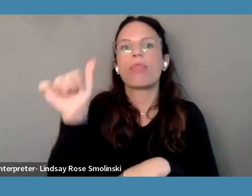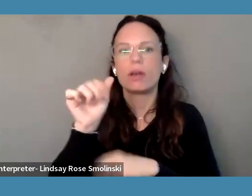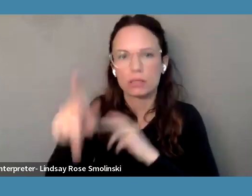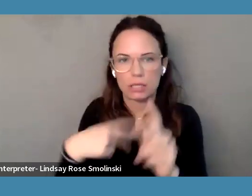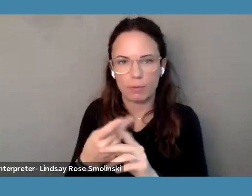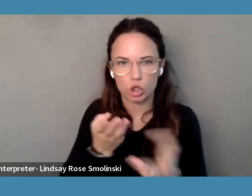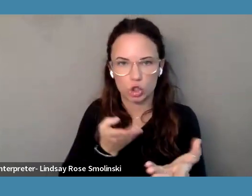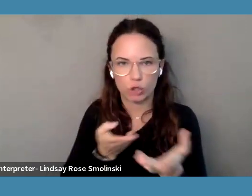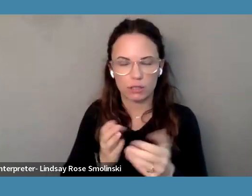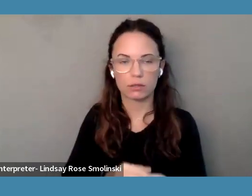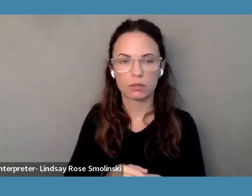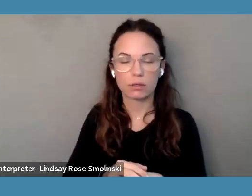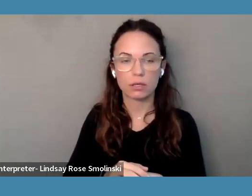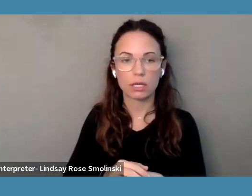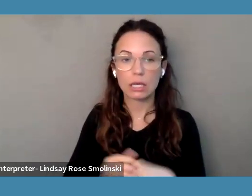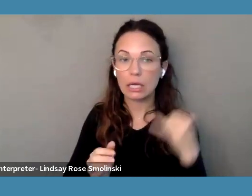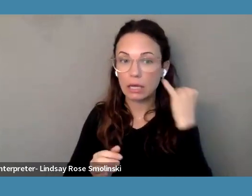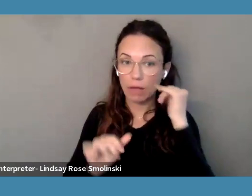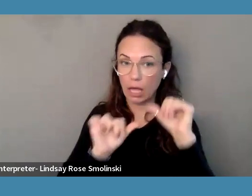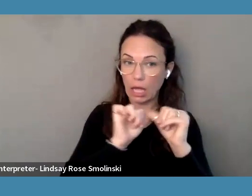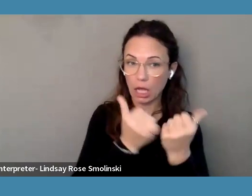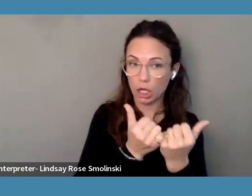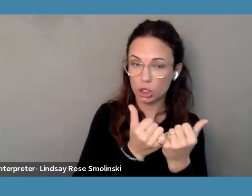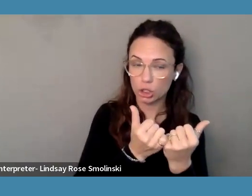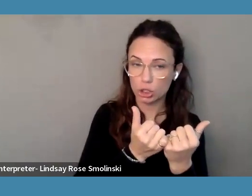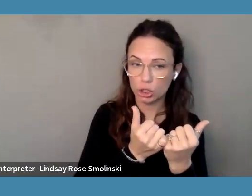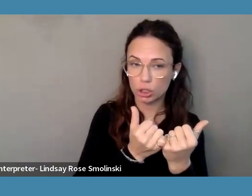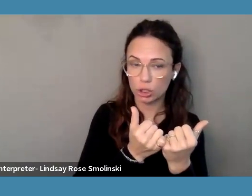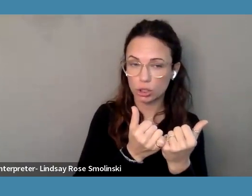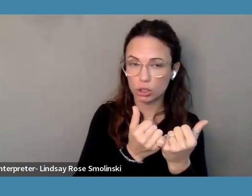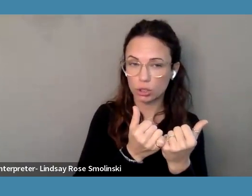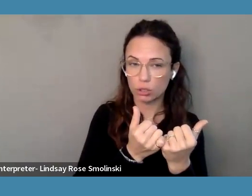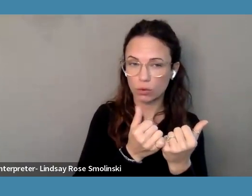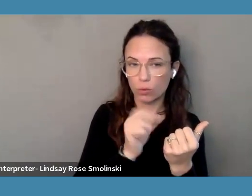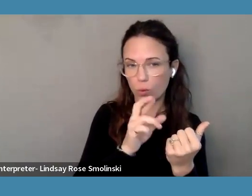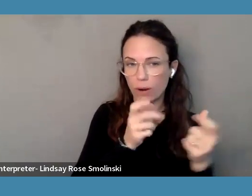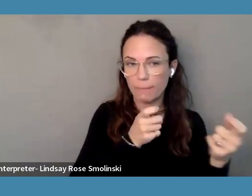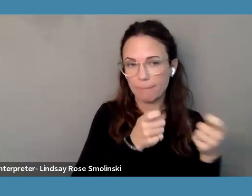And if the agency or the managed care plan then denies